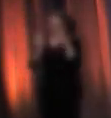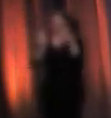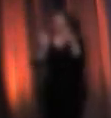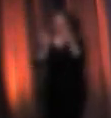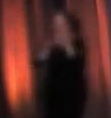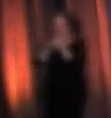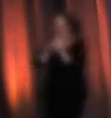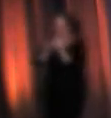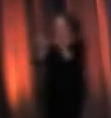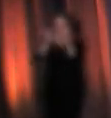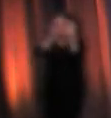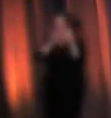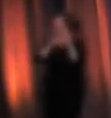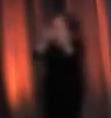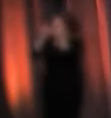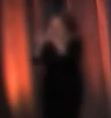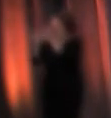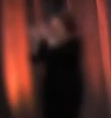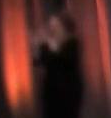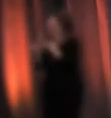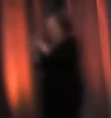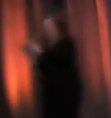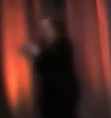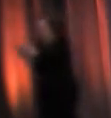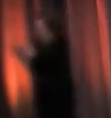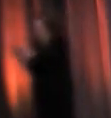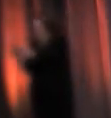for responsiveness and agility in museum digital design,